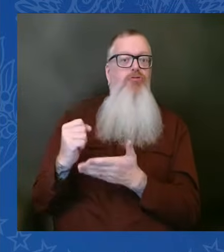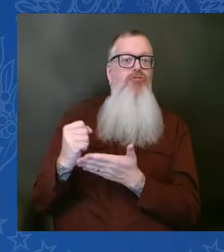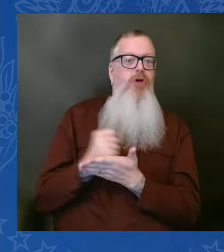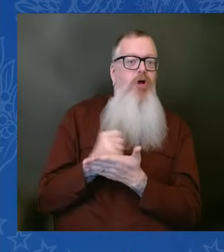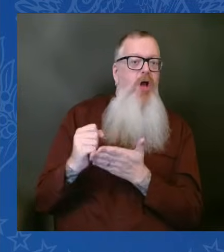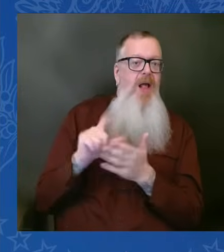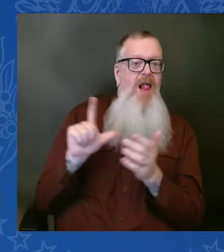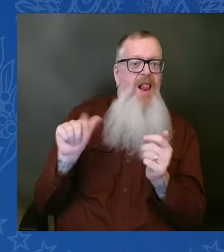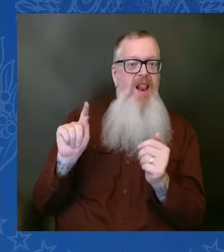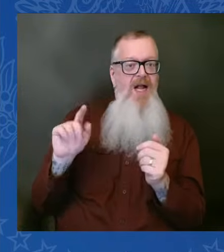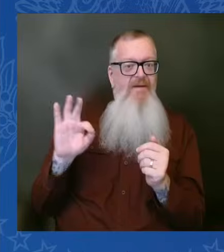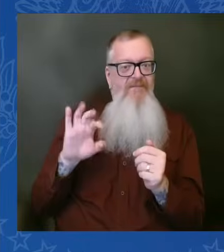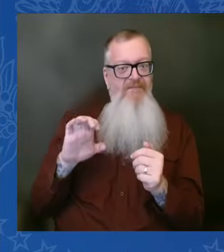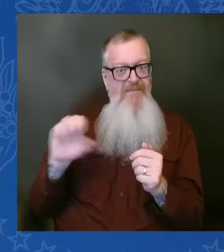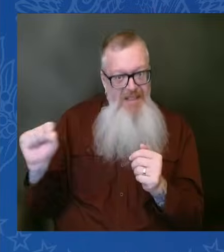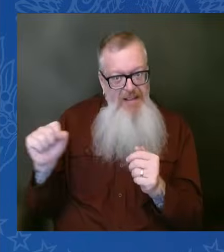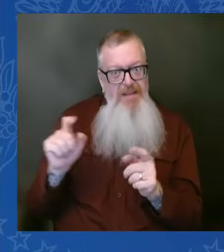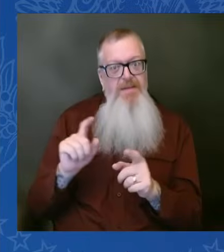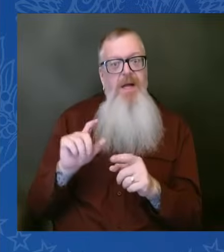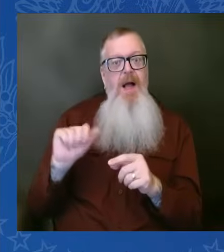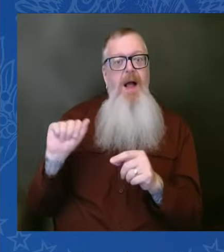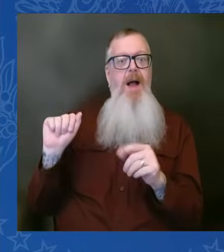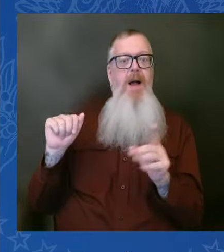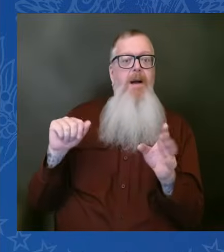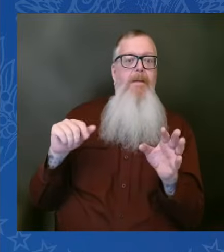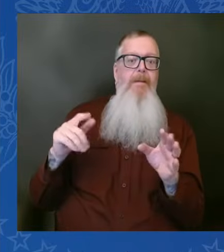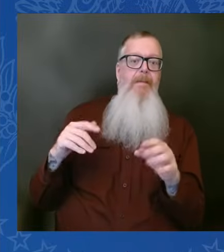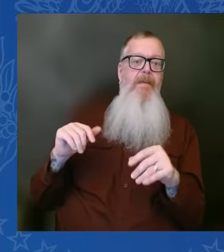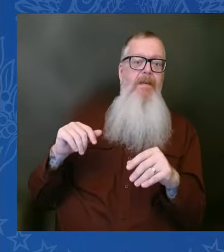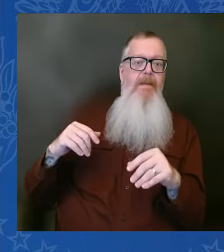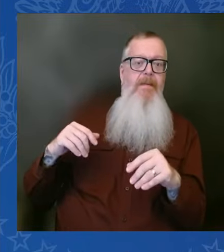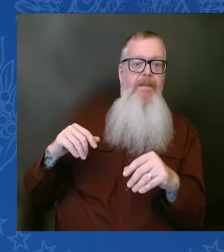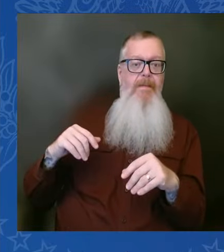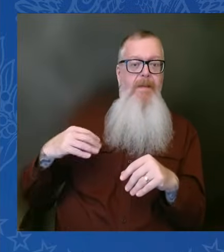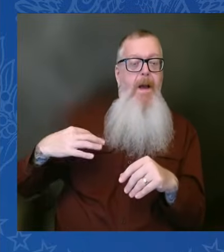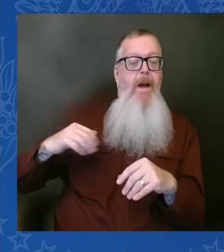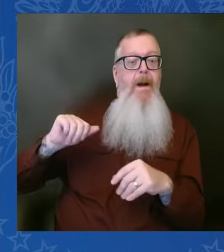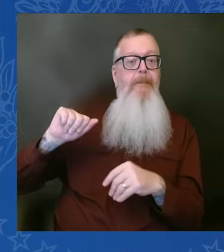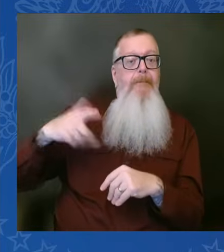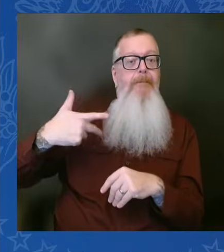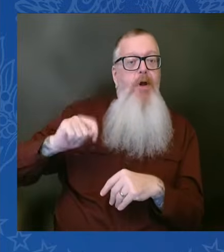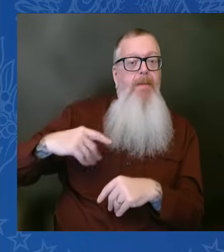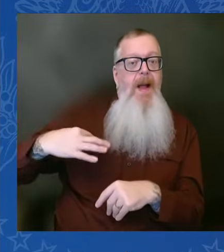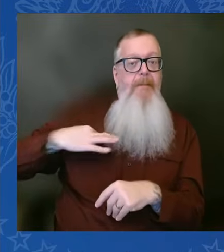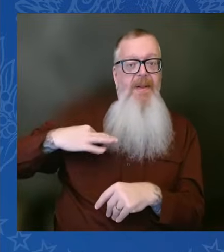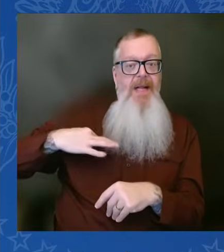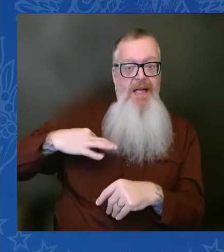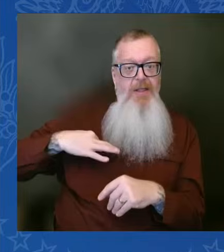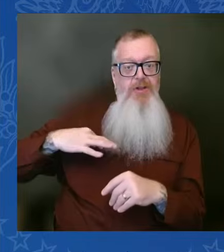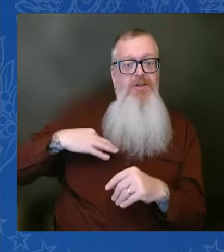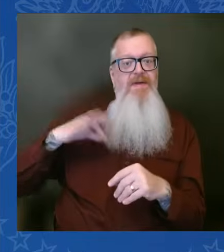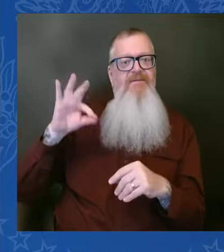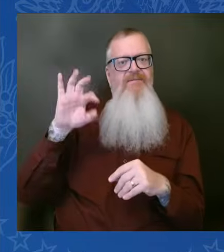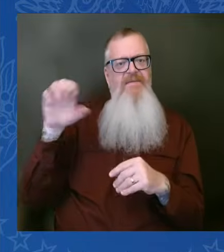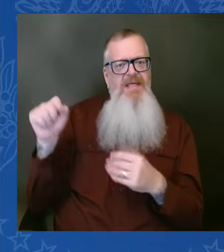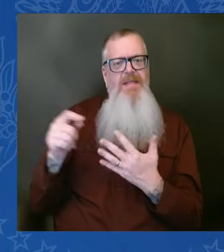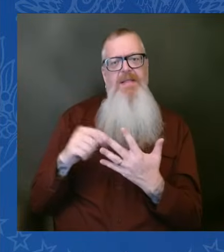I know most of us don’t even look at that, but just the ap- just to apply; hidden hotel fees; or family seating arrangements on flights.